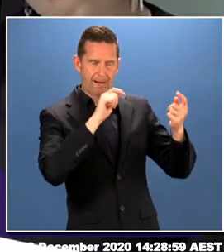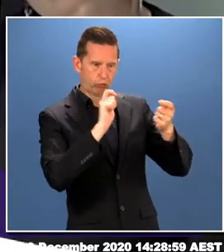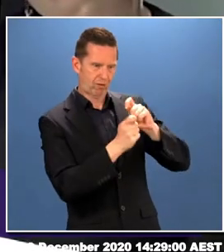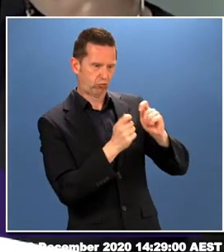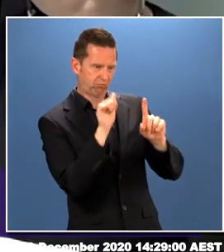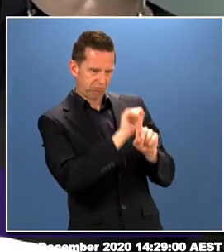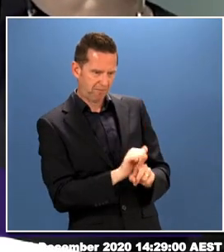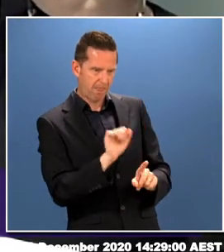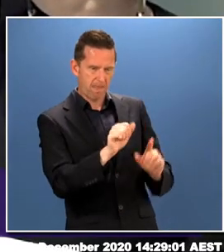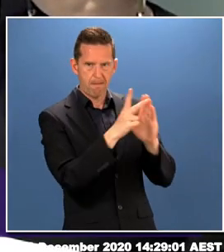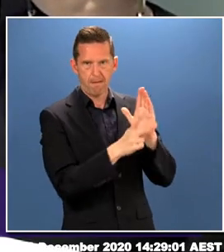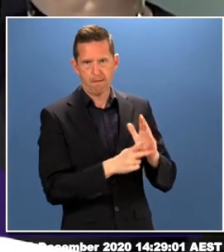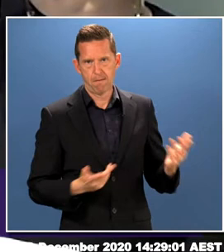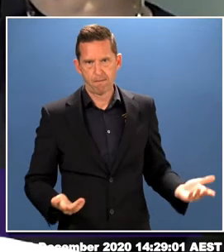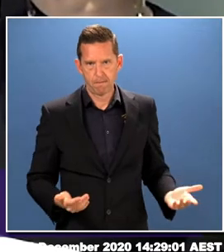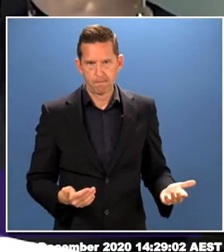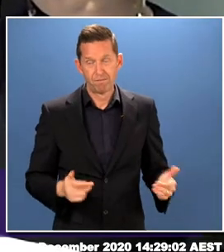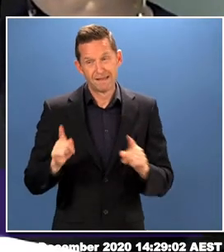in our submission that we provided, I think together